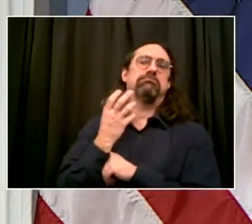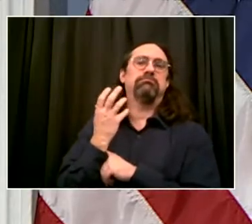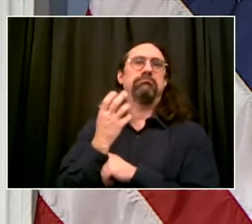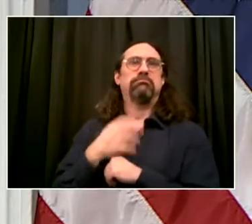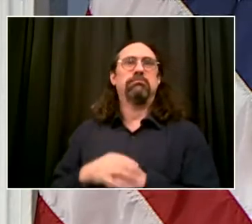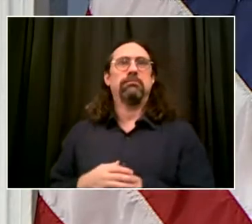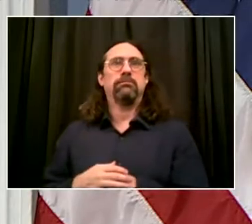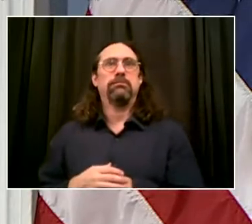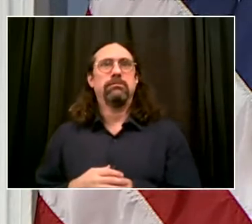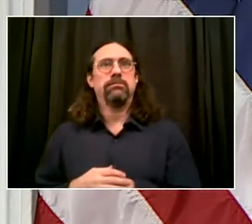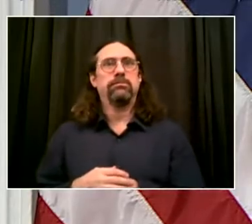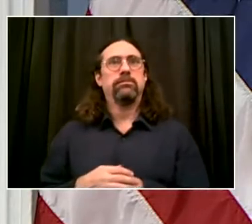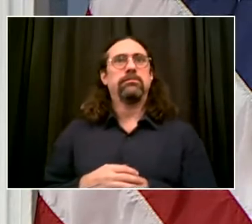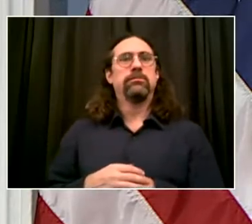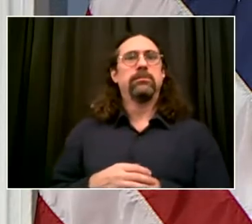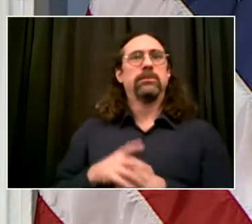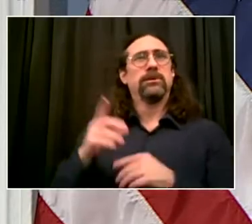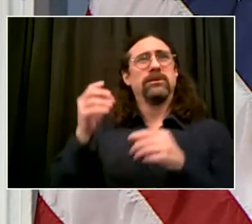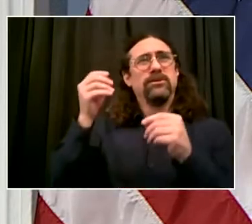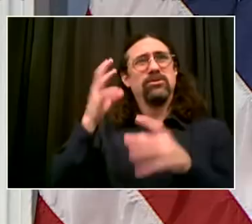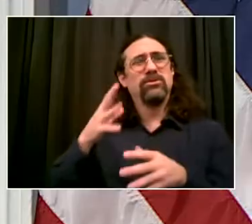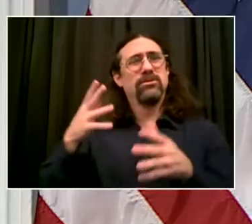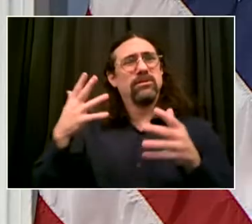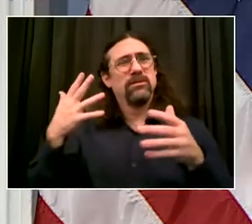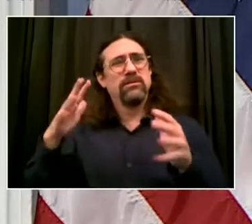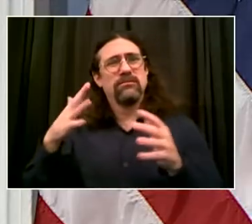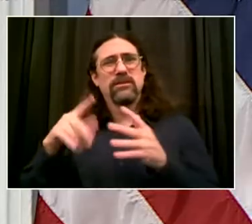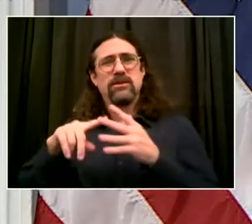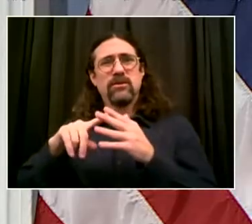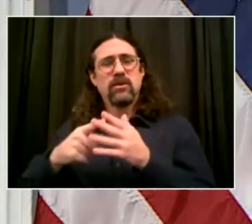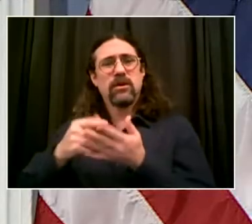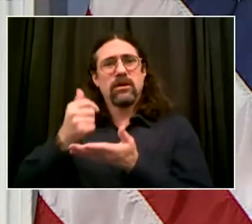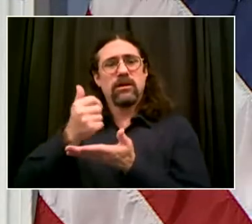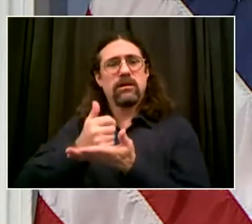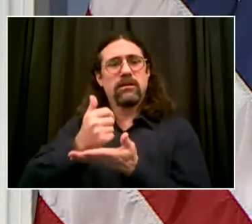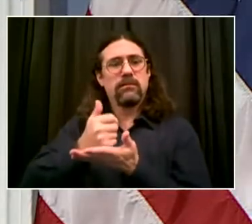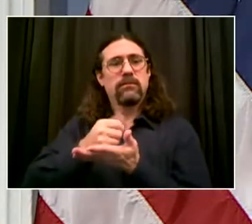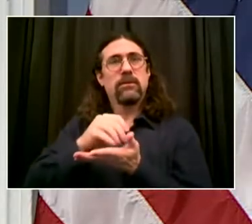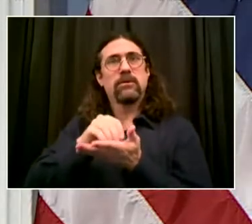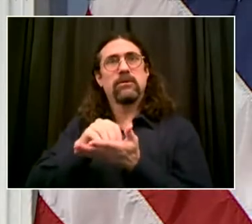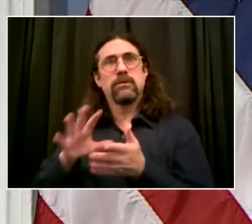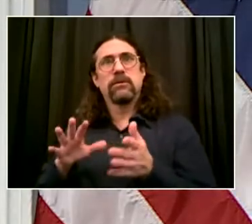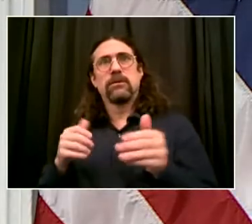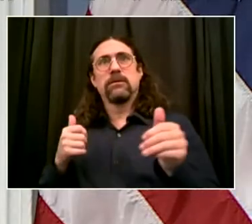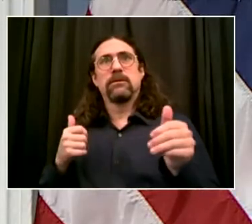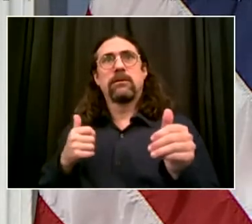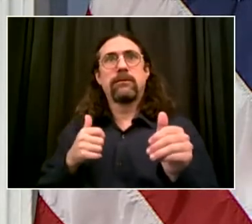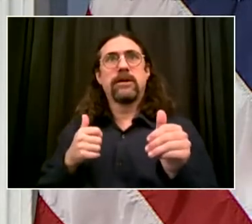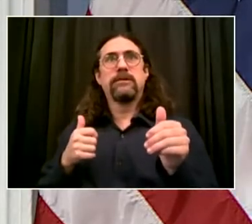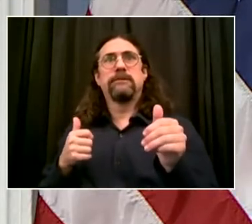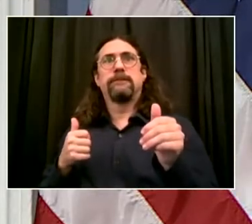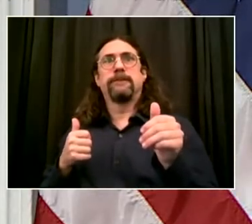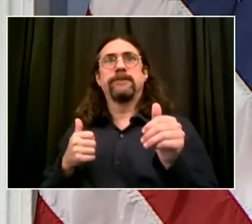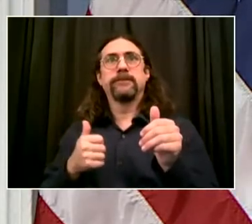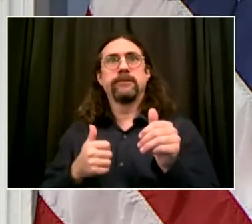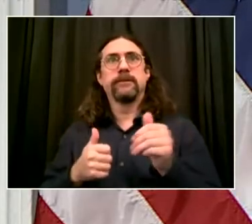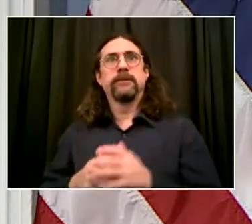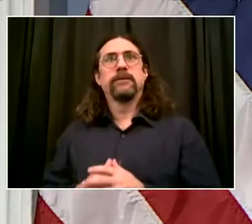YEARS, FOUR YEARS, THEY ARE GOING TO TAKE IT ON AND THEY ARE GOING TO TAKE IIT ON RIGHT NOW. BUT I ALSO REMEMBERERTH E E CHILDREN IN HOUSTON, POST HURRICANE